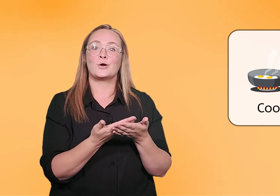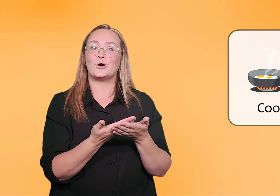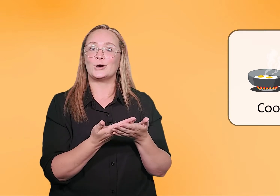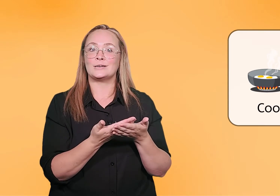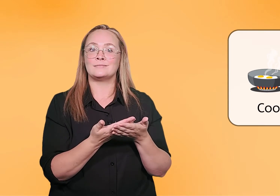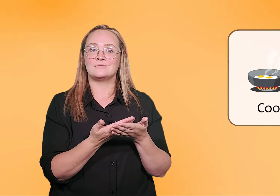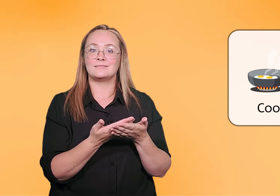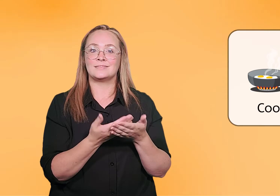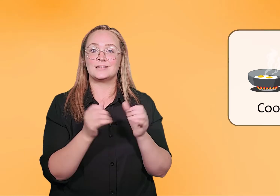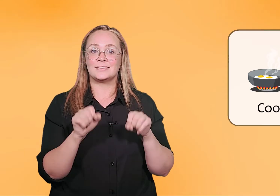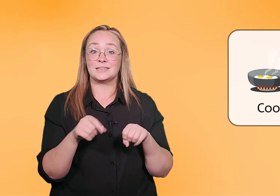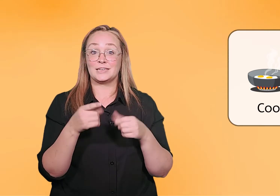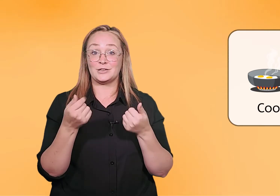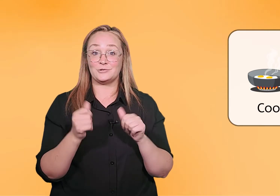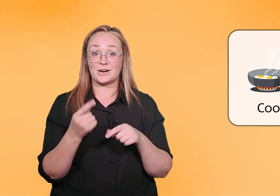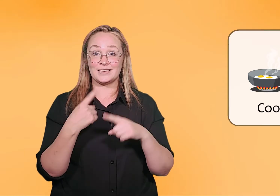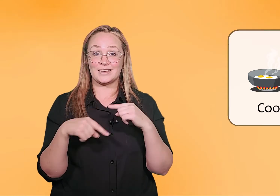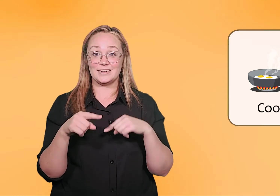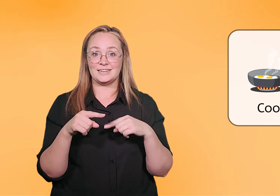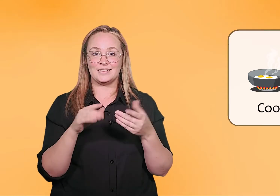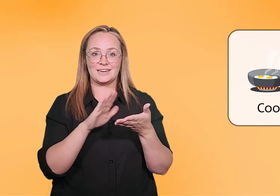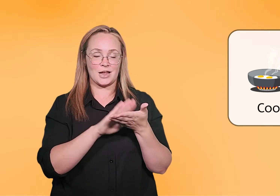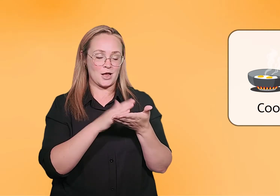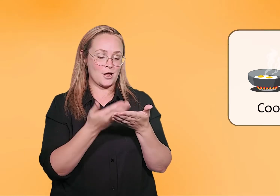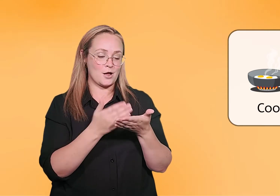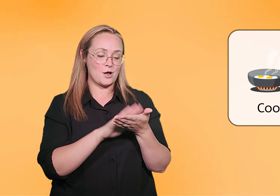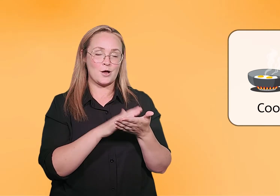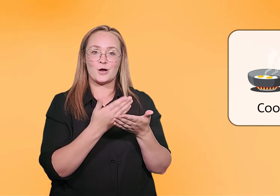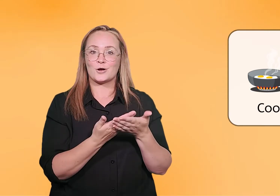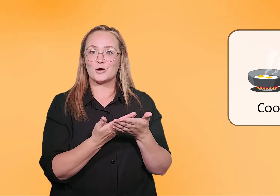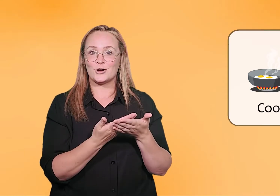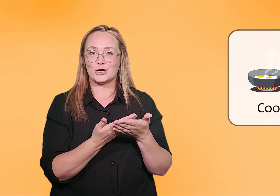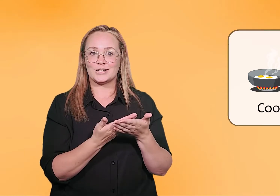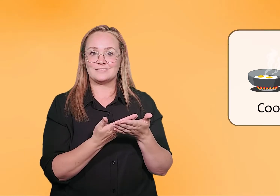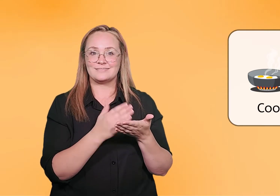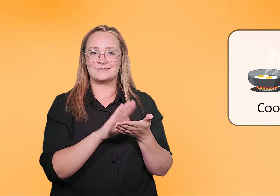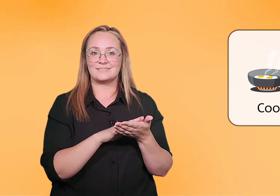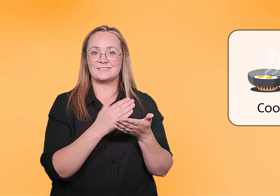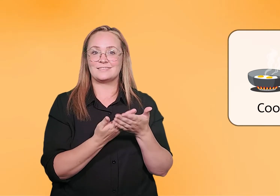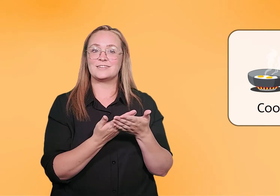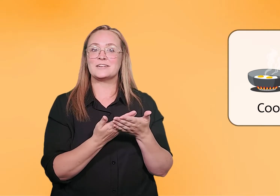Cook. Can you try to sign it? Cook. Cook.